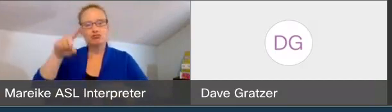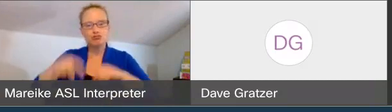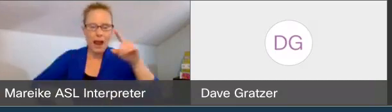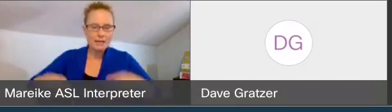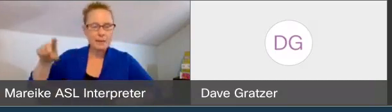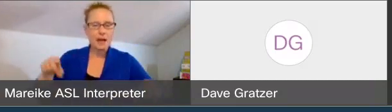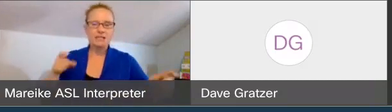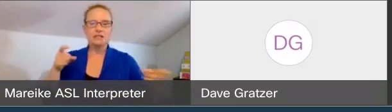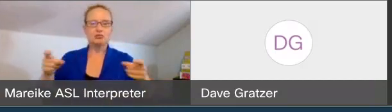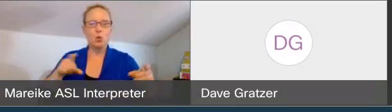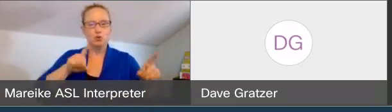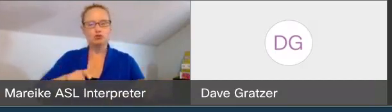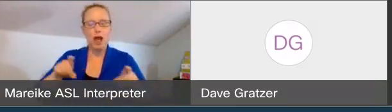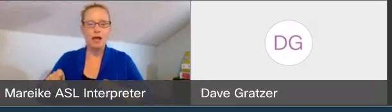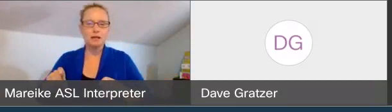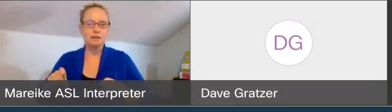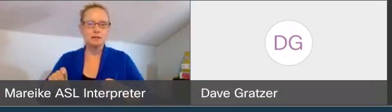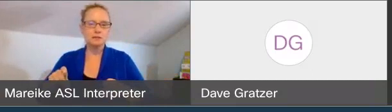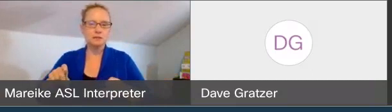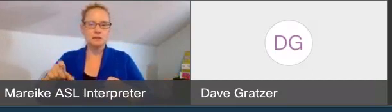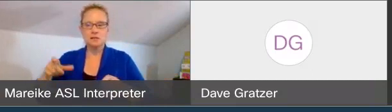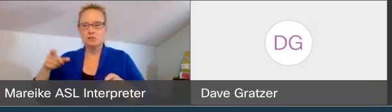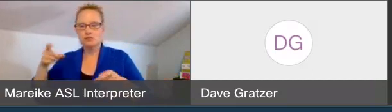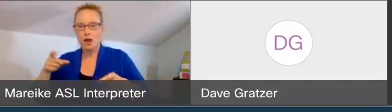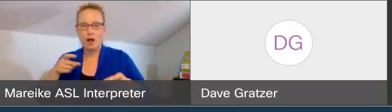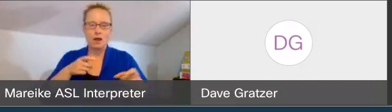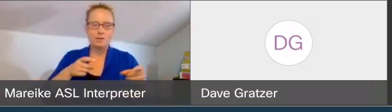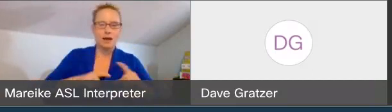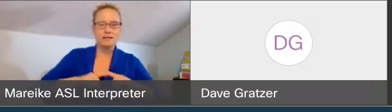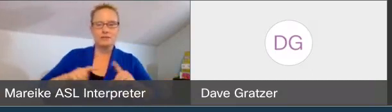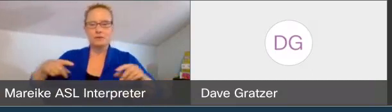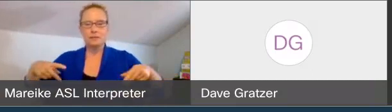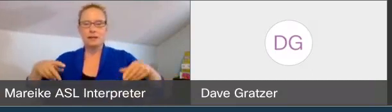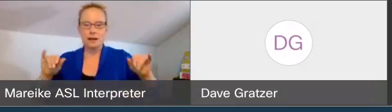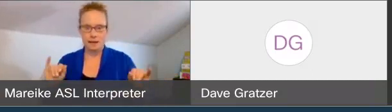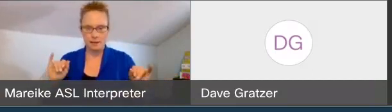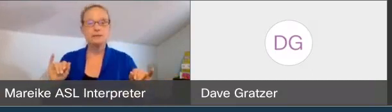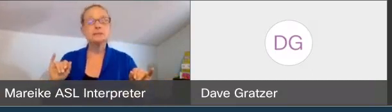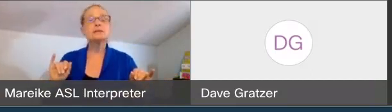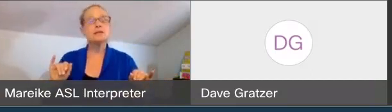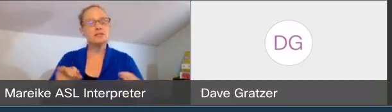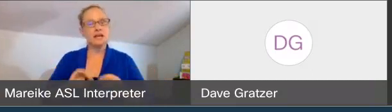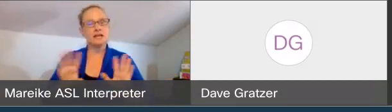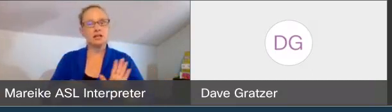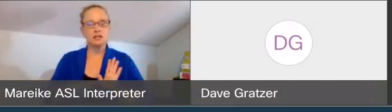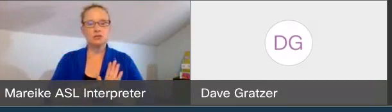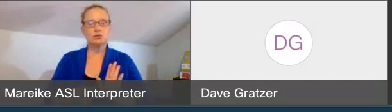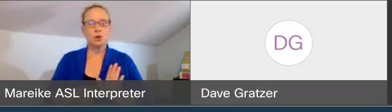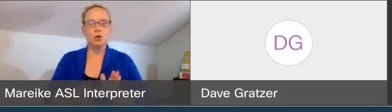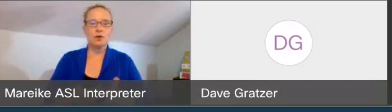done by different groups, different PIs, for example, that clearly show FACT would be